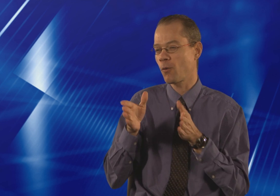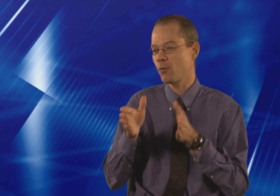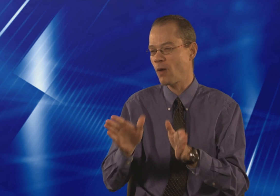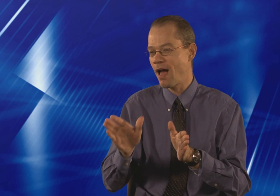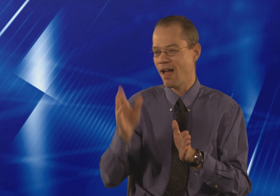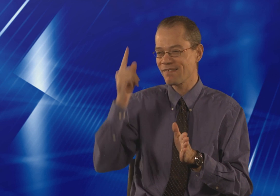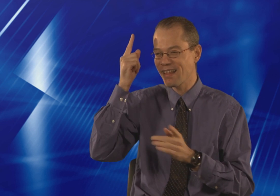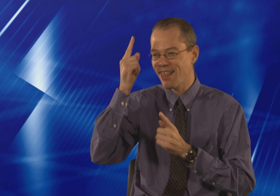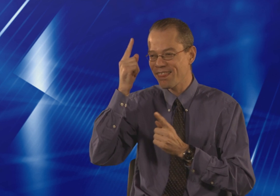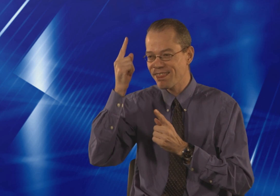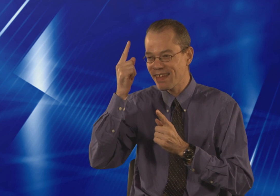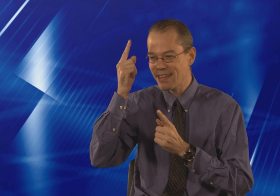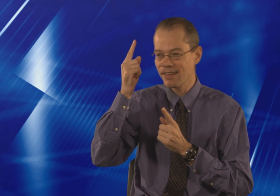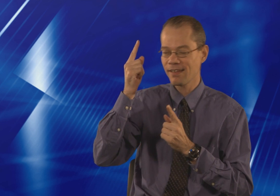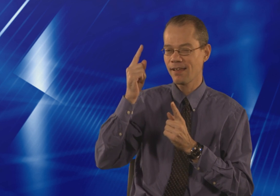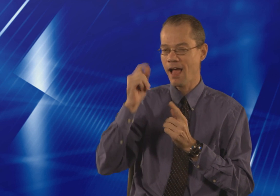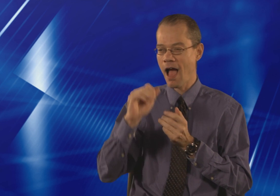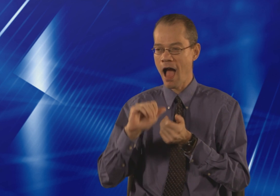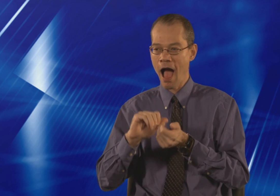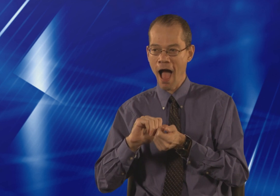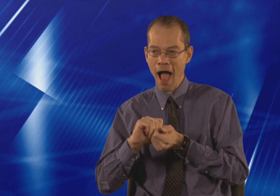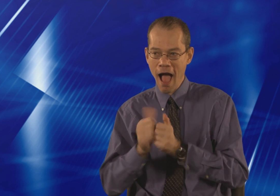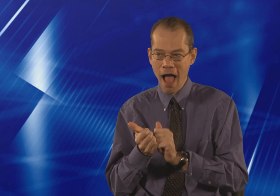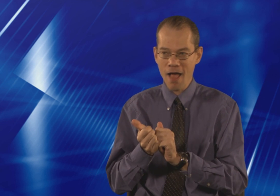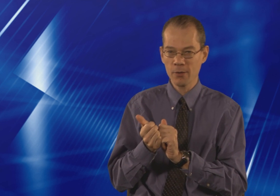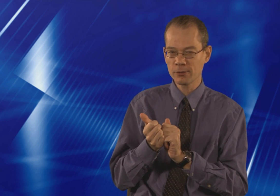It's a different way of thinking--